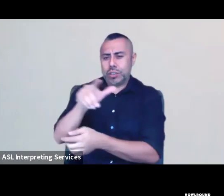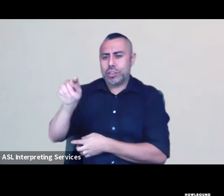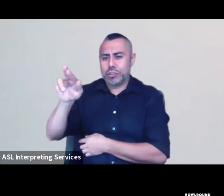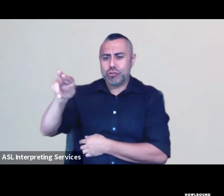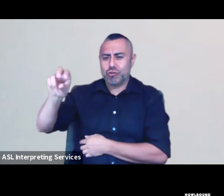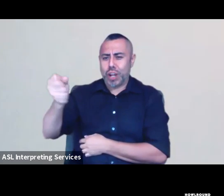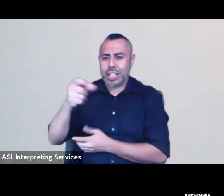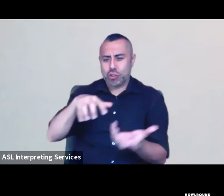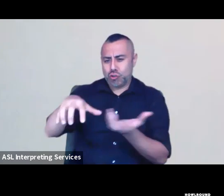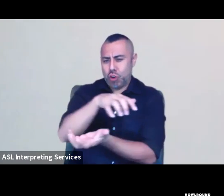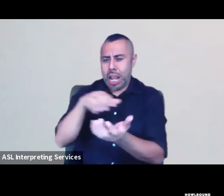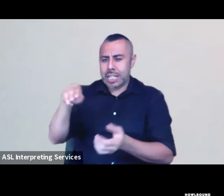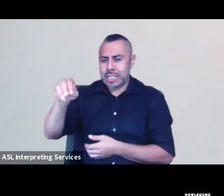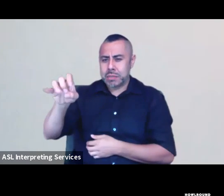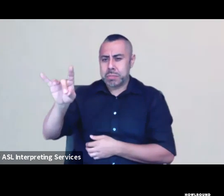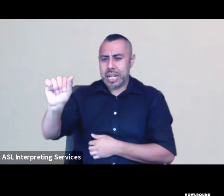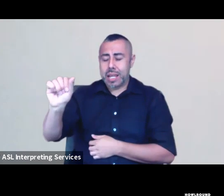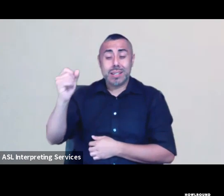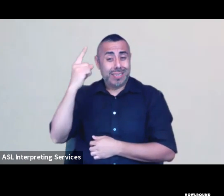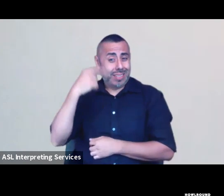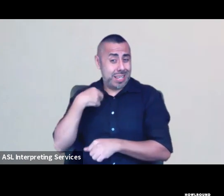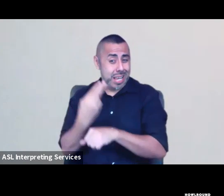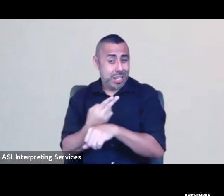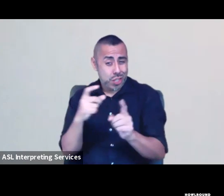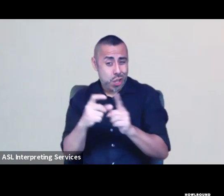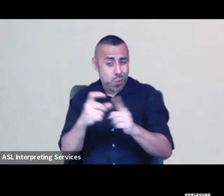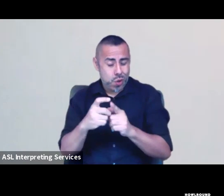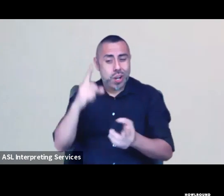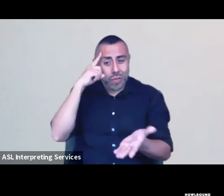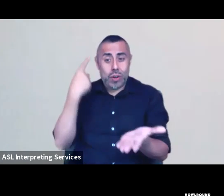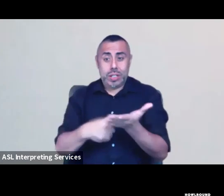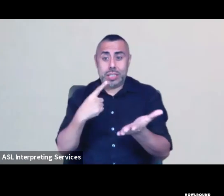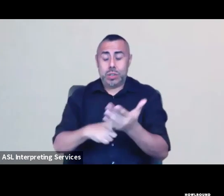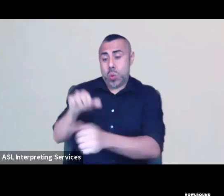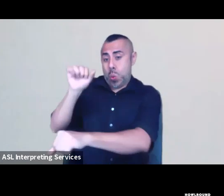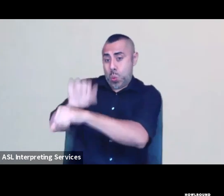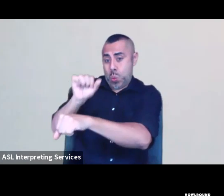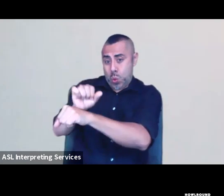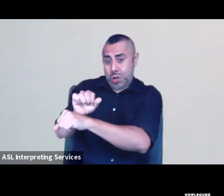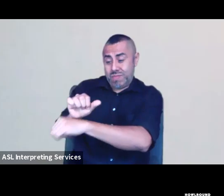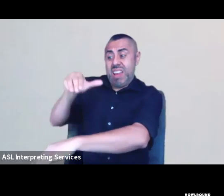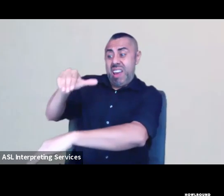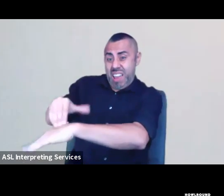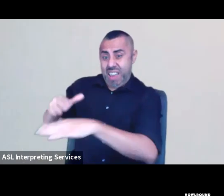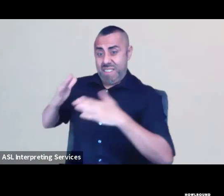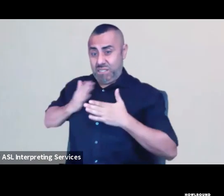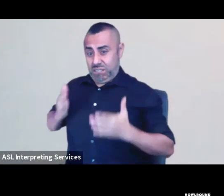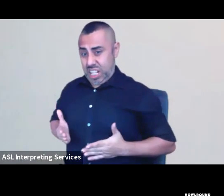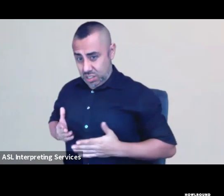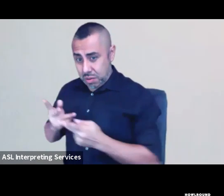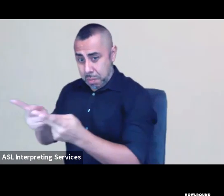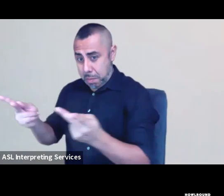I'm using it to talk about work that is living in physically embodied space as well as in digital space.